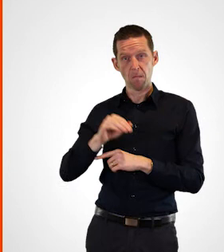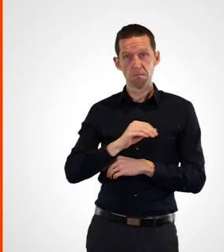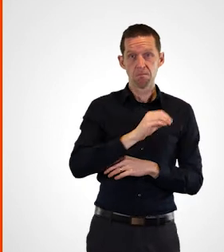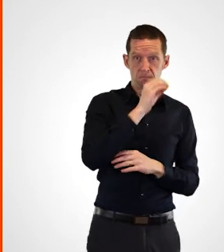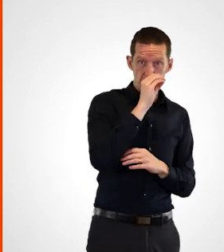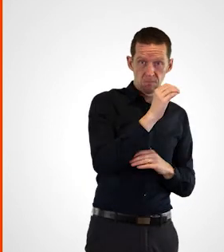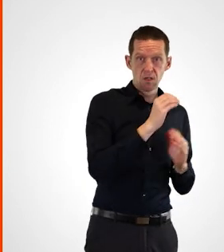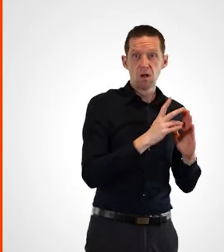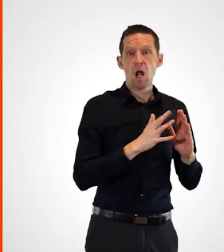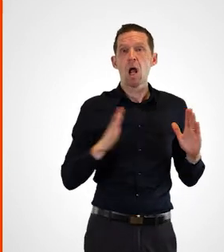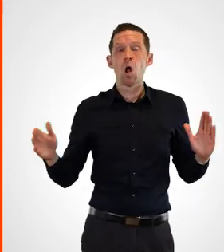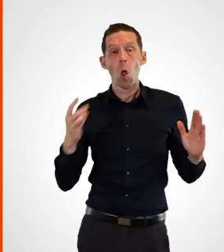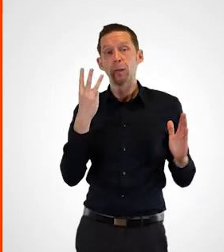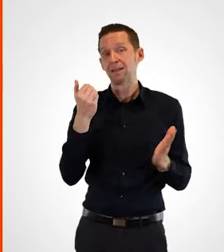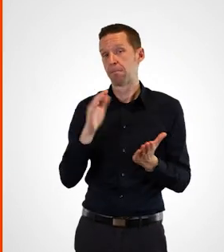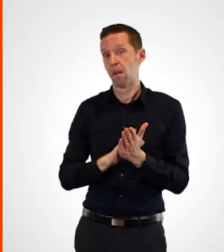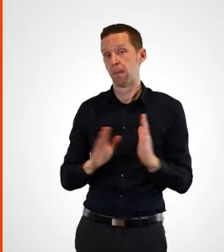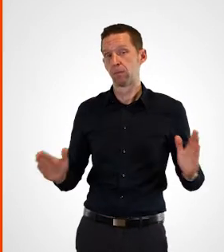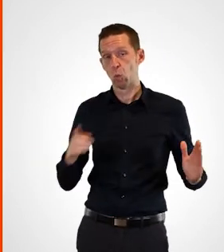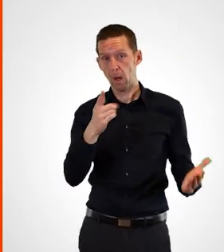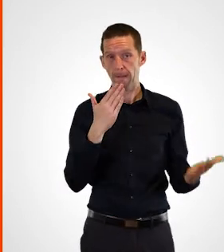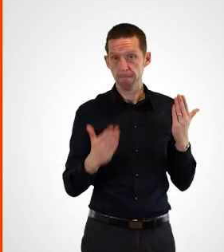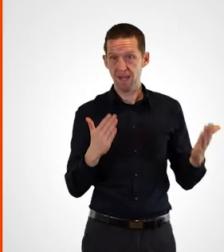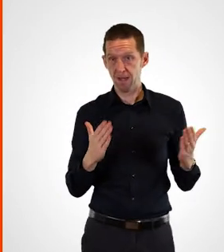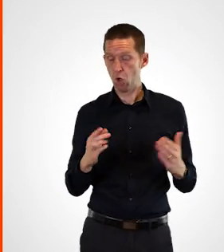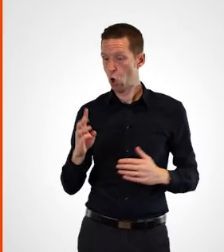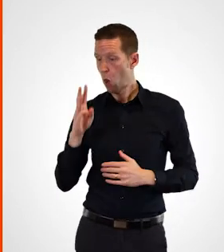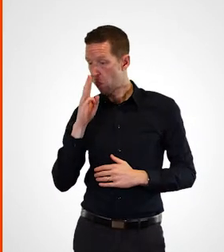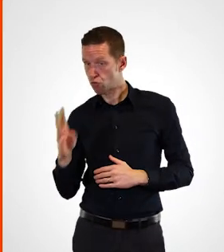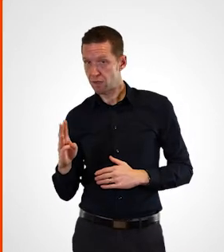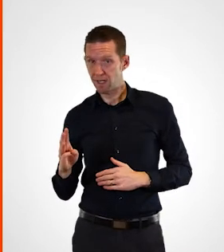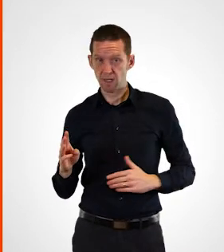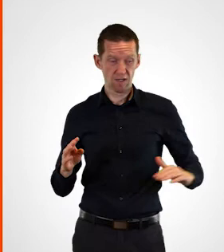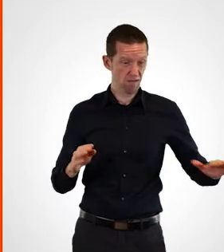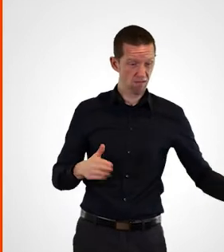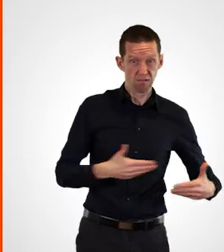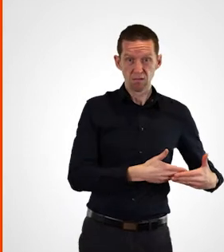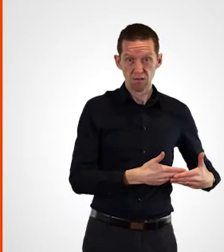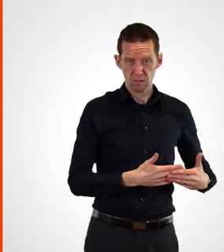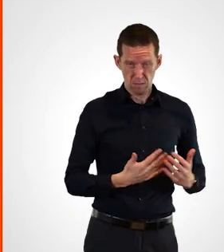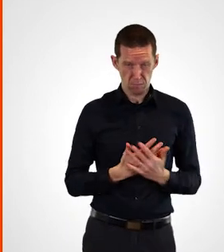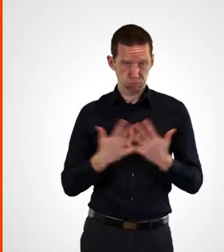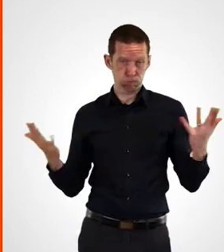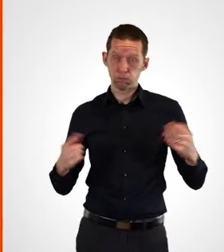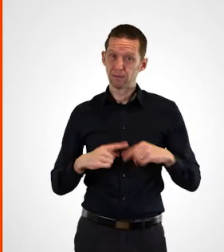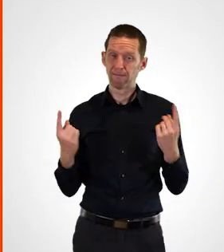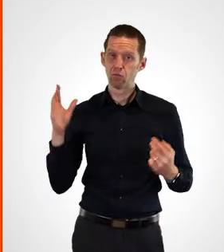from birth to 36 months. I mean, comparing a 3-year-old to an infant is huge.